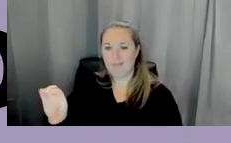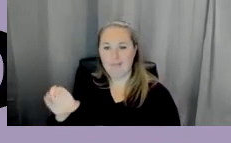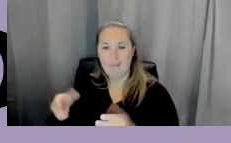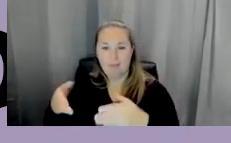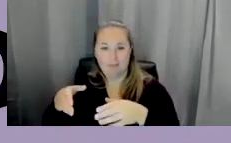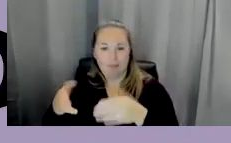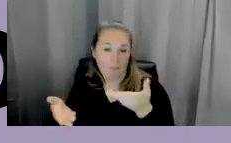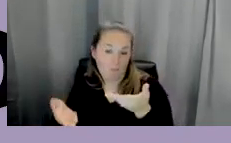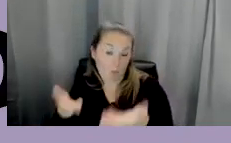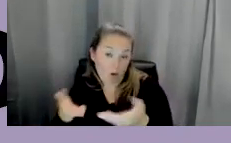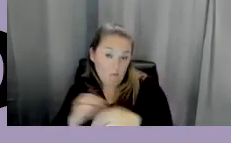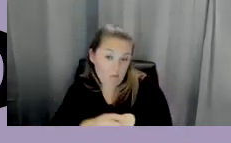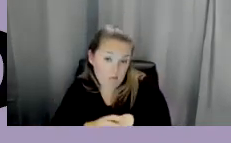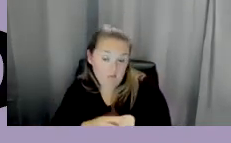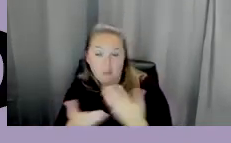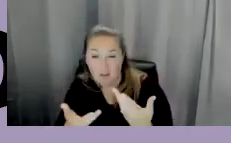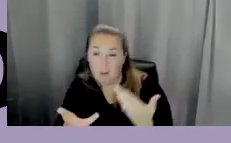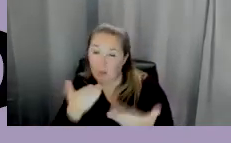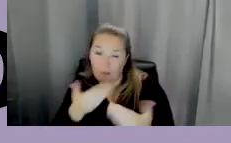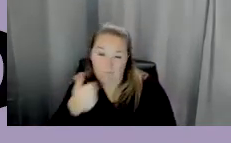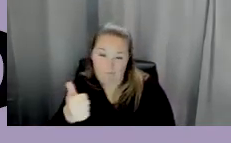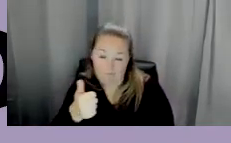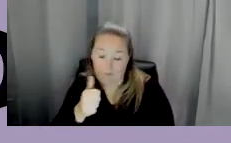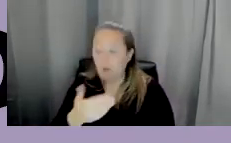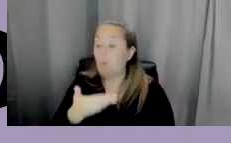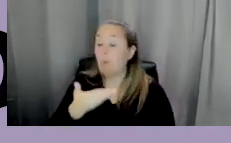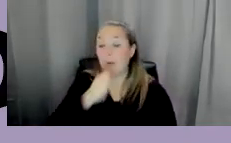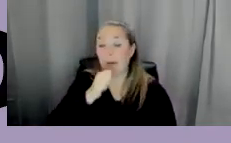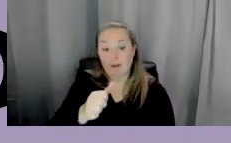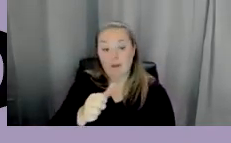ORGANIZATION